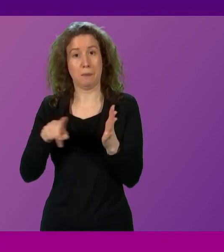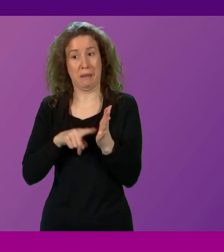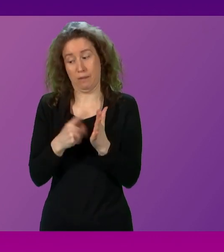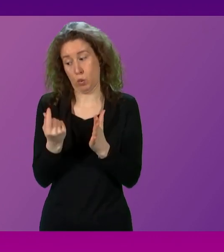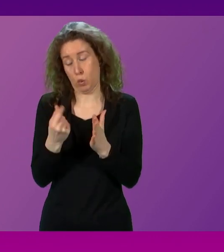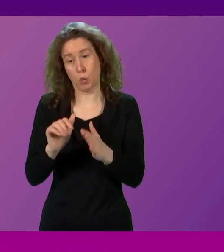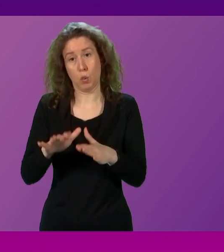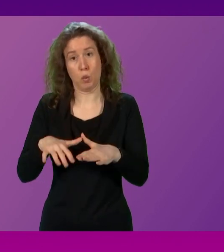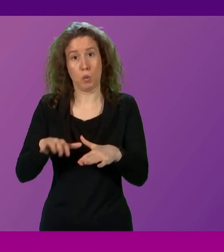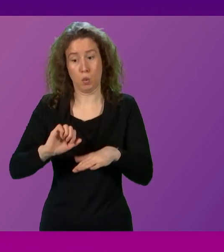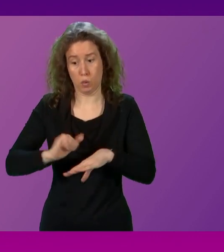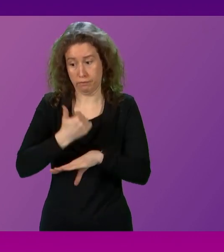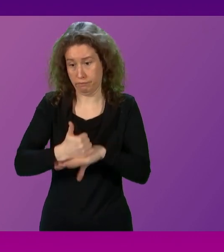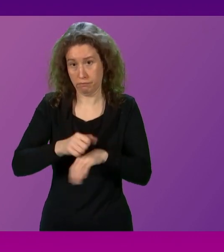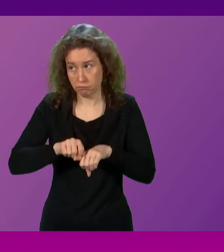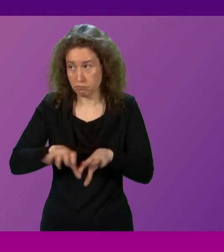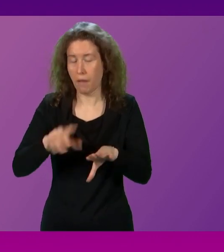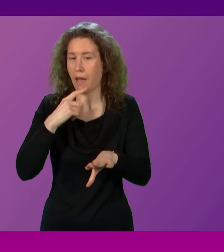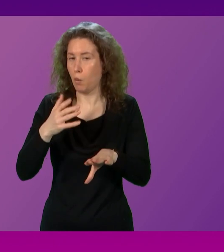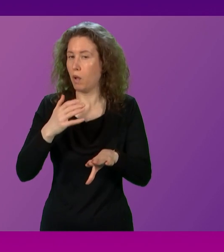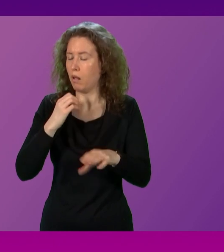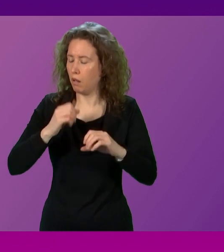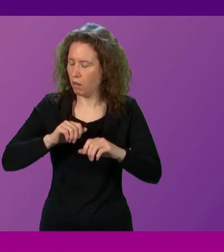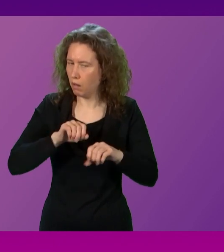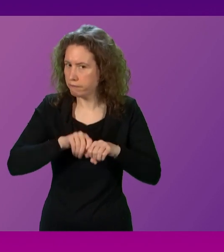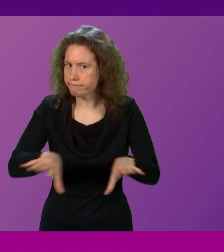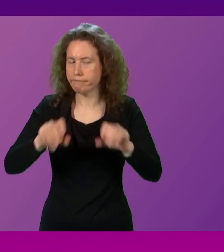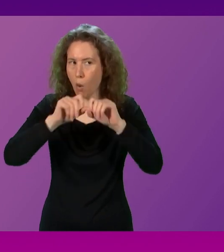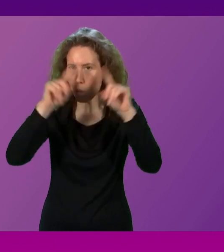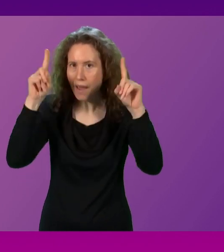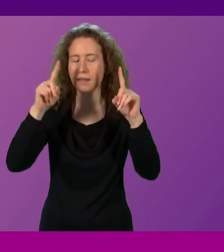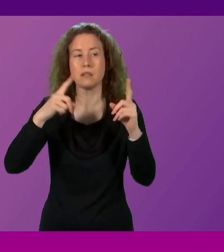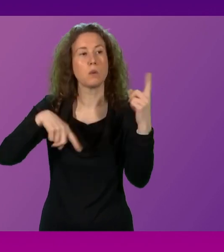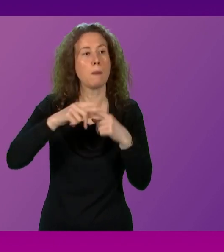which I understand will raise much-needed awareness about the responsibility of owning